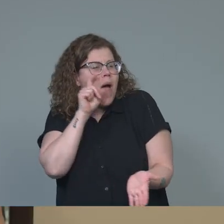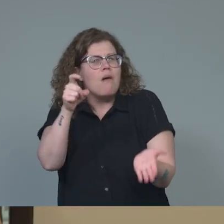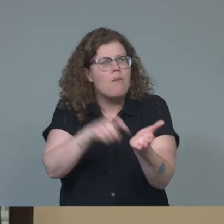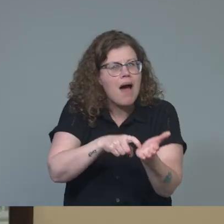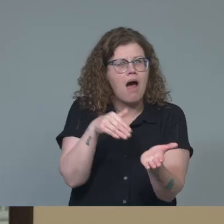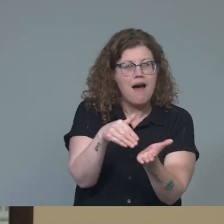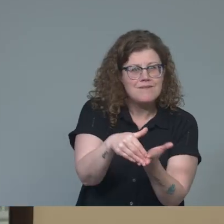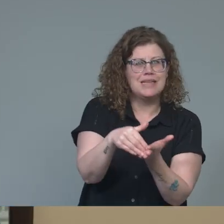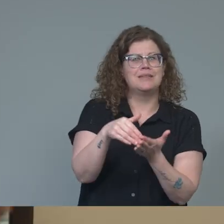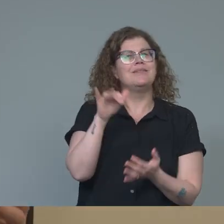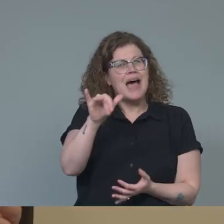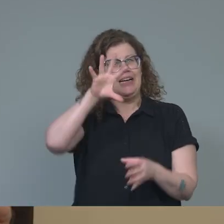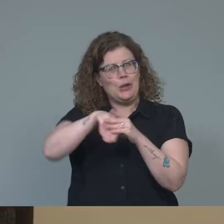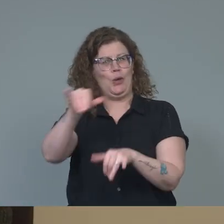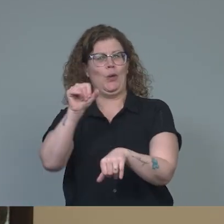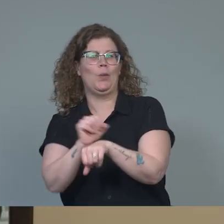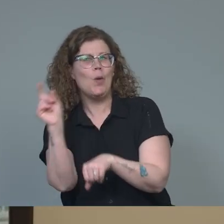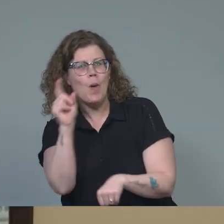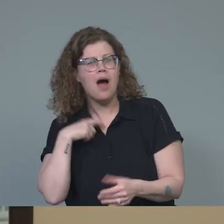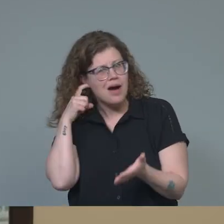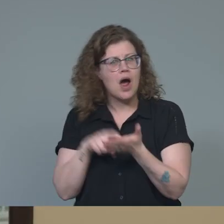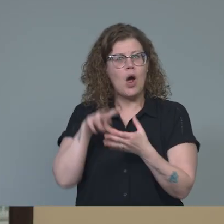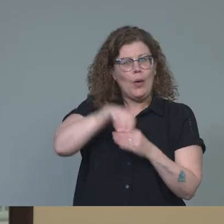journey of like discovering my own queerness along that path. It was something I didn't even